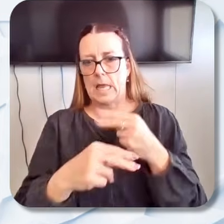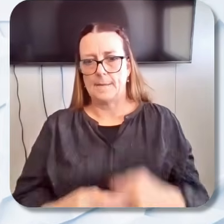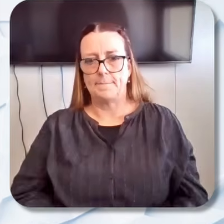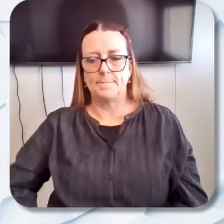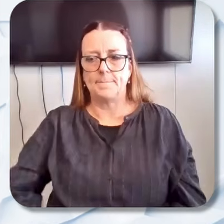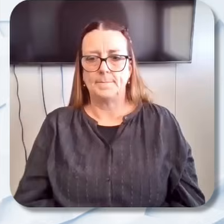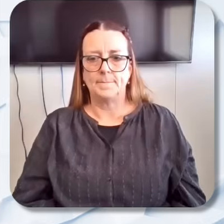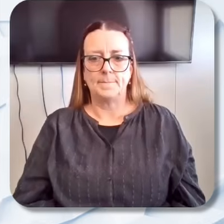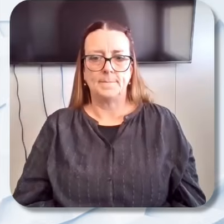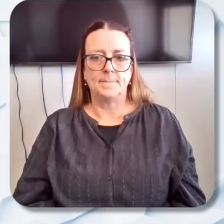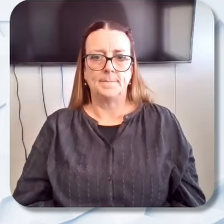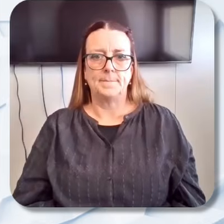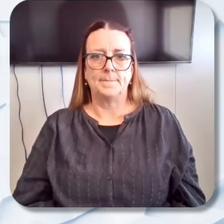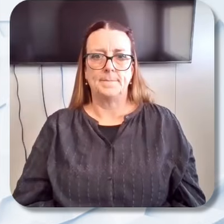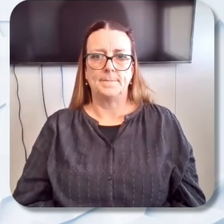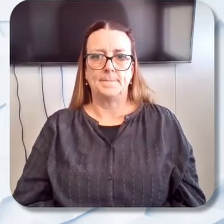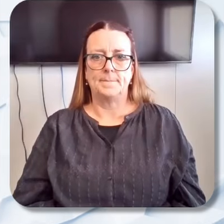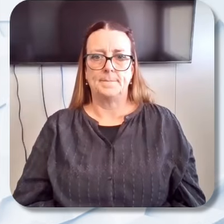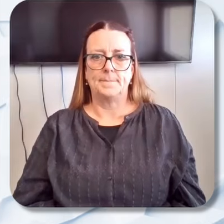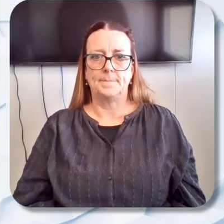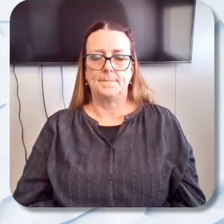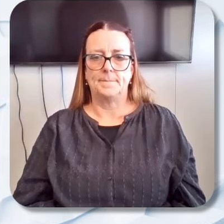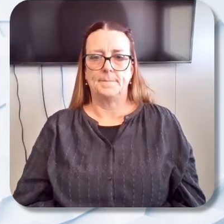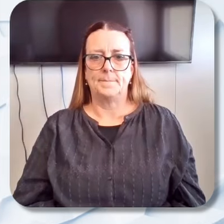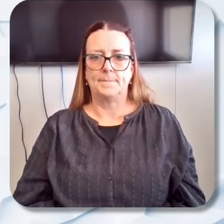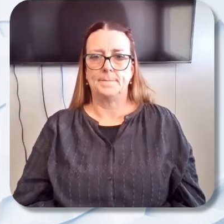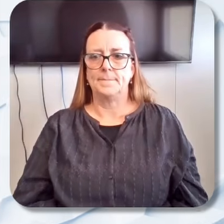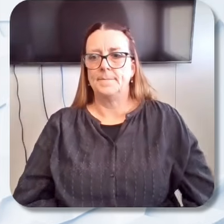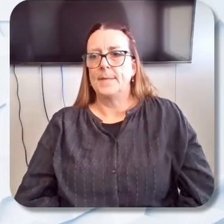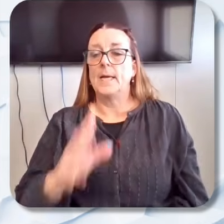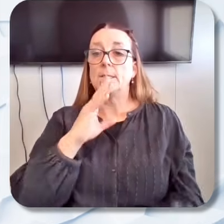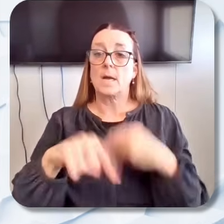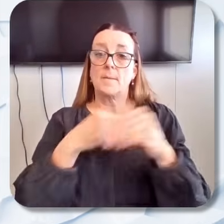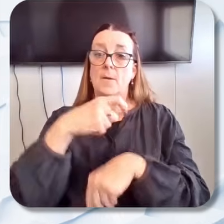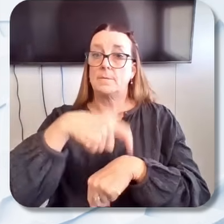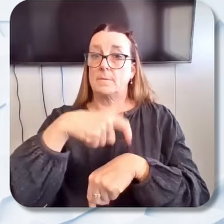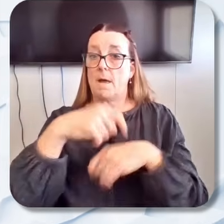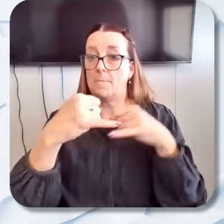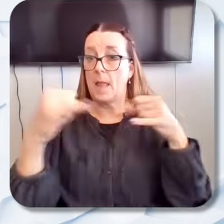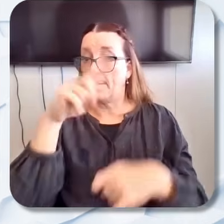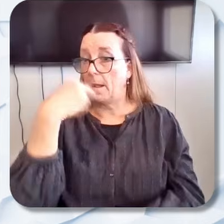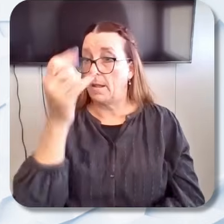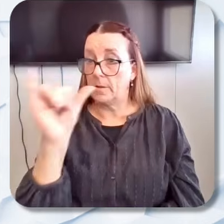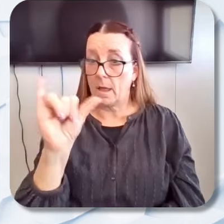Just trying to go Okay, let's talk about what this is going to look like within the timeline.